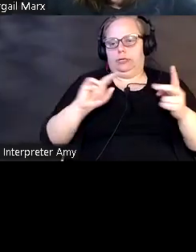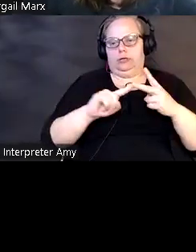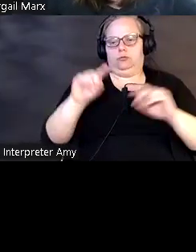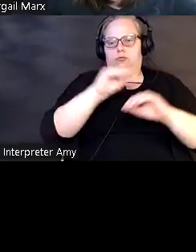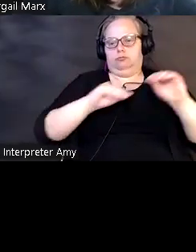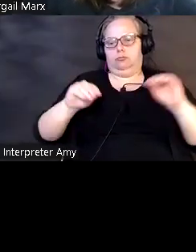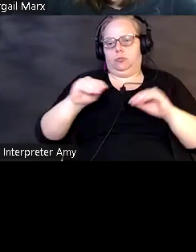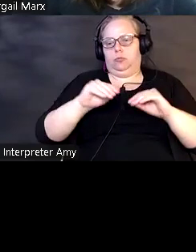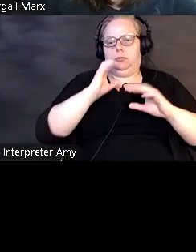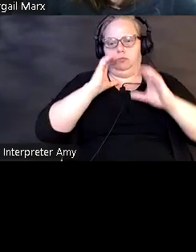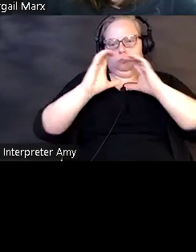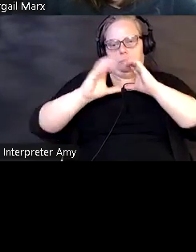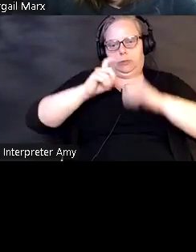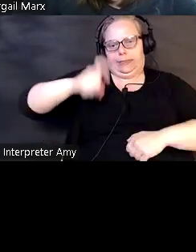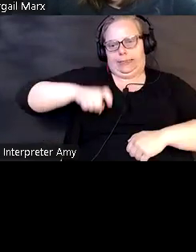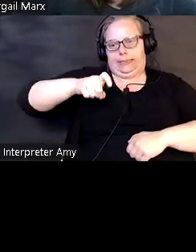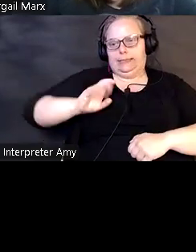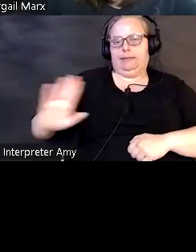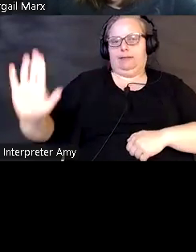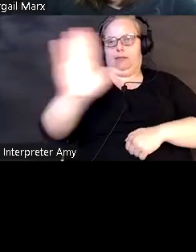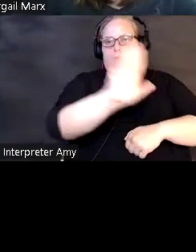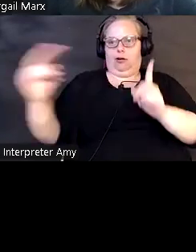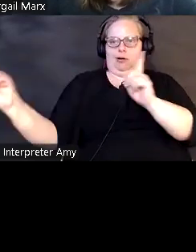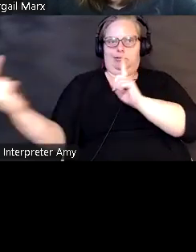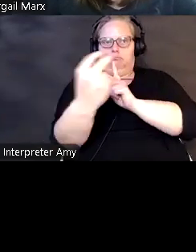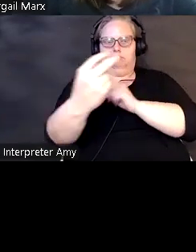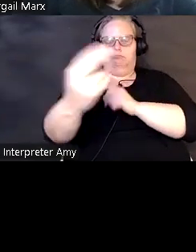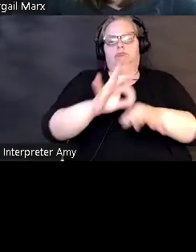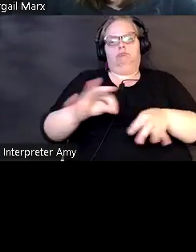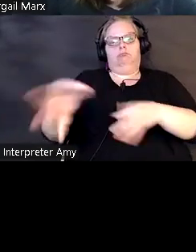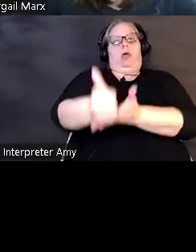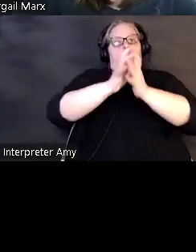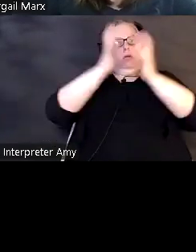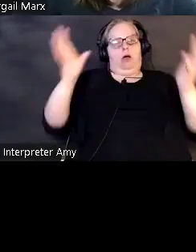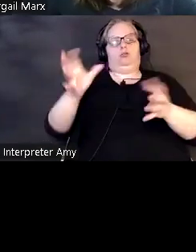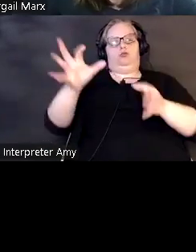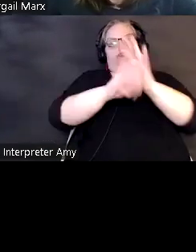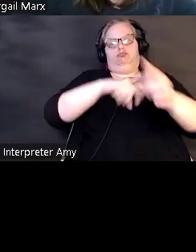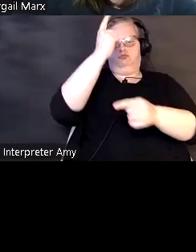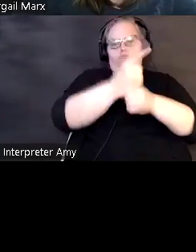that really helps with selecting a system that's going to work best for that person.